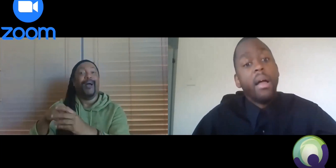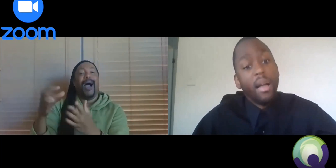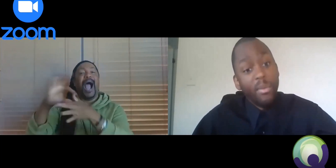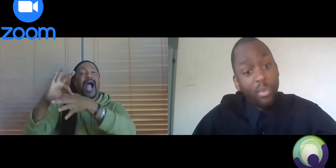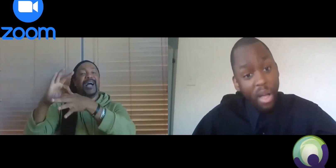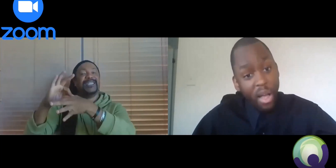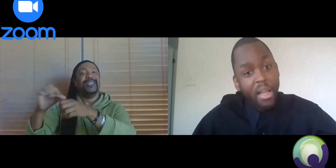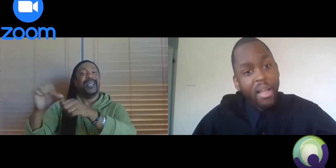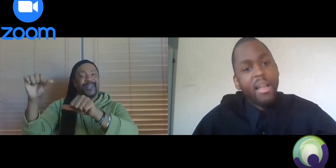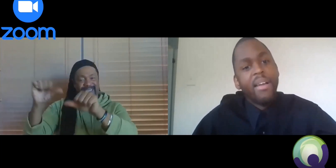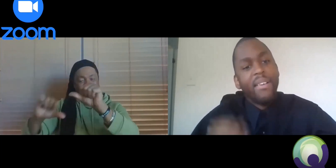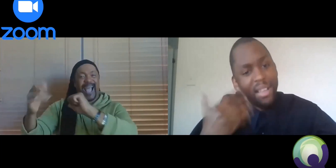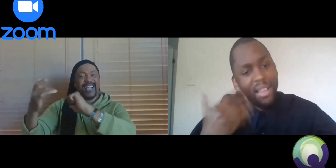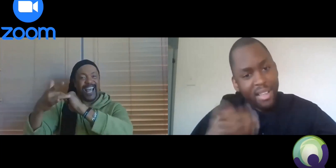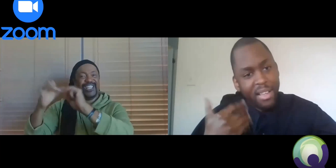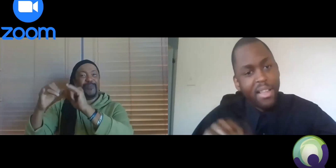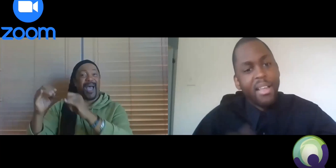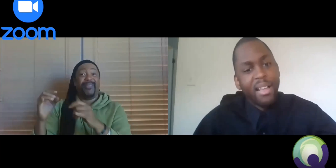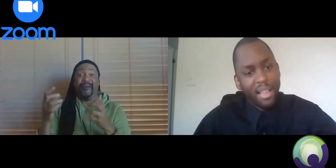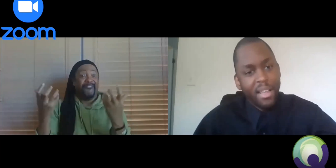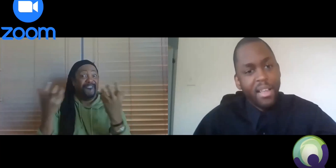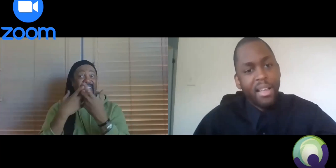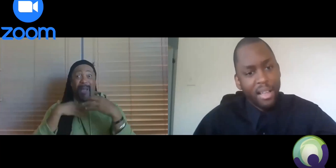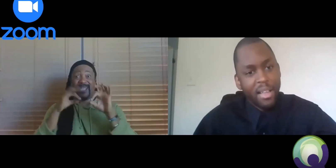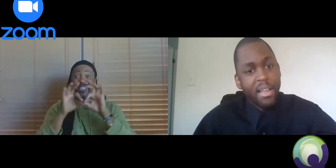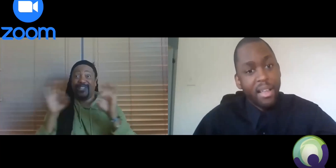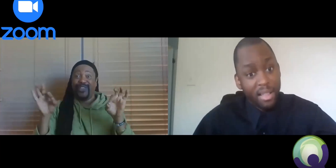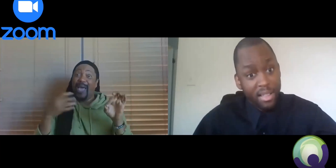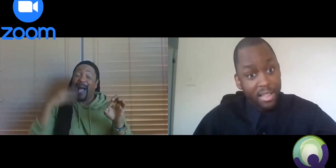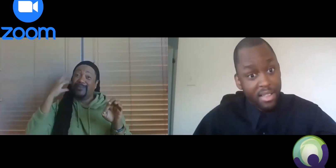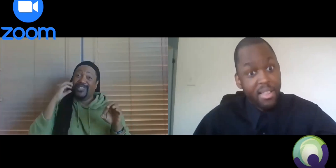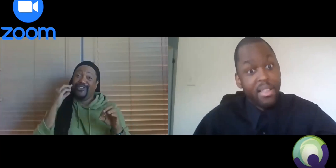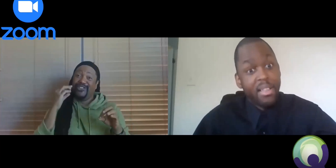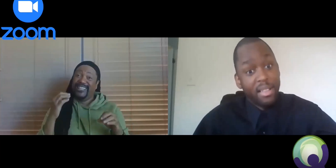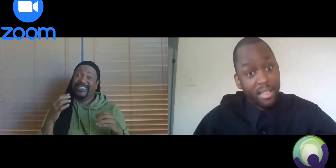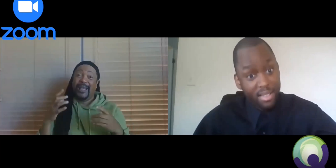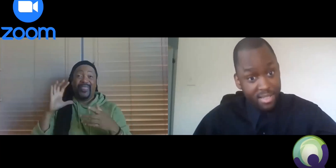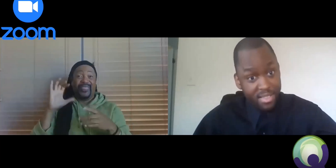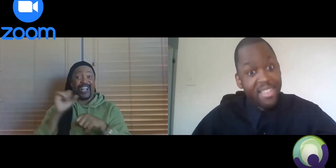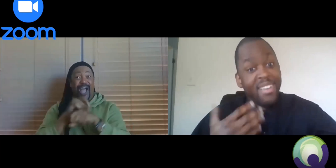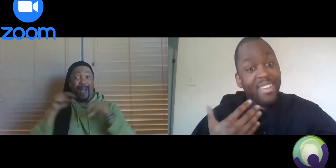performing arts by including it in the context. And it worked, it matched my degree and my experience!